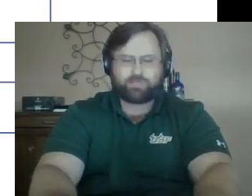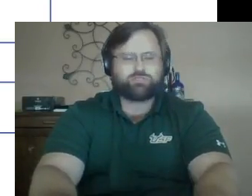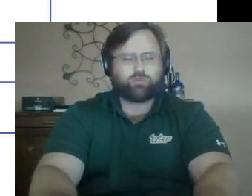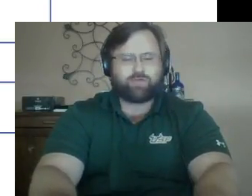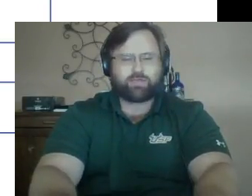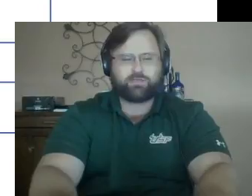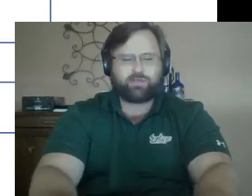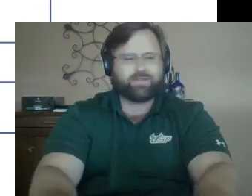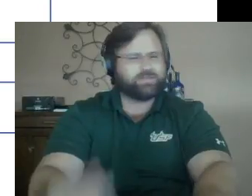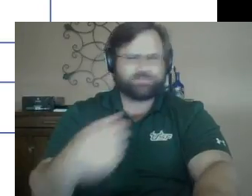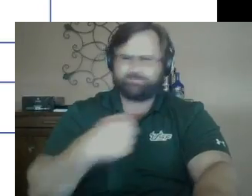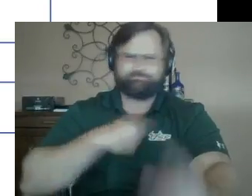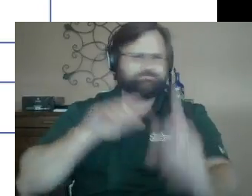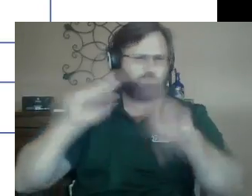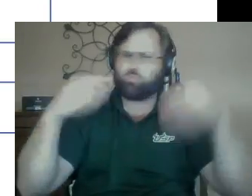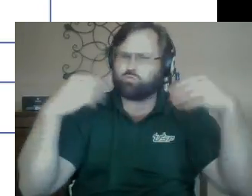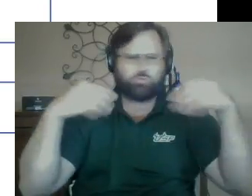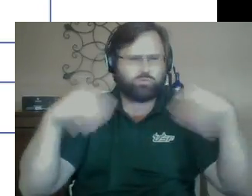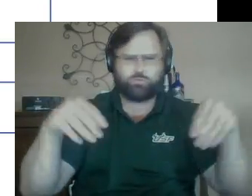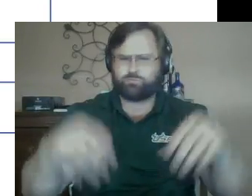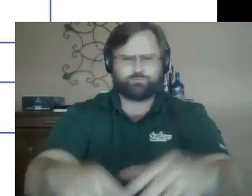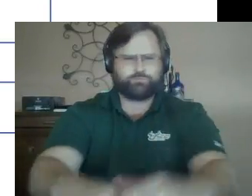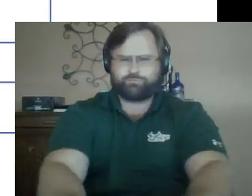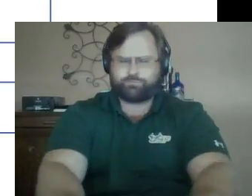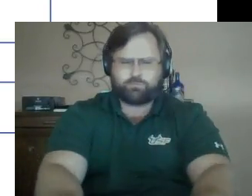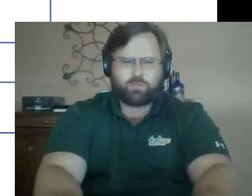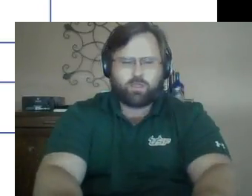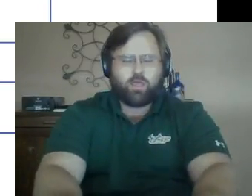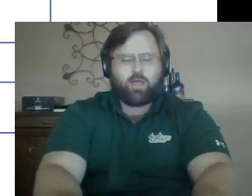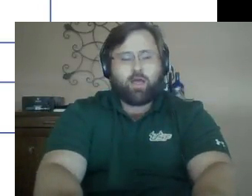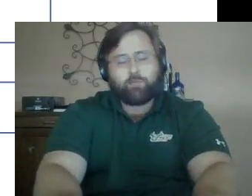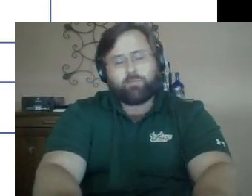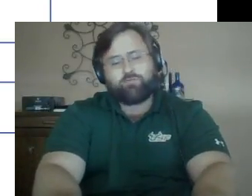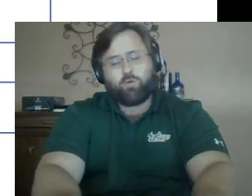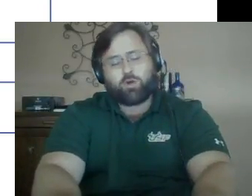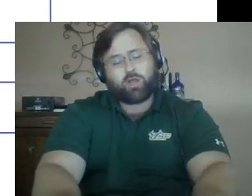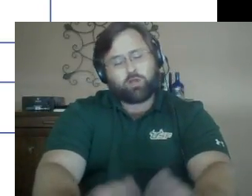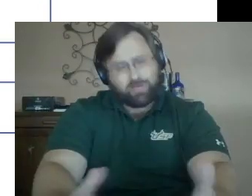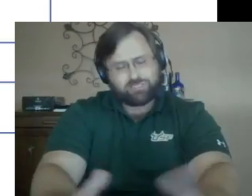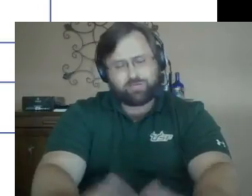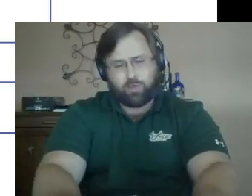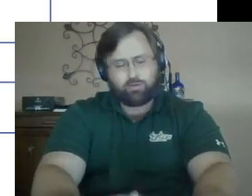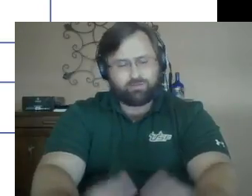to the store that could look like this for a question though